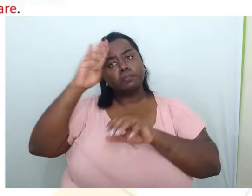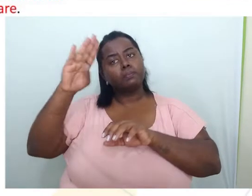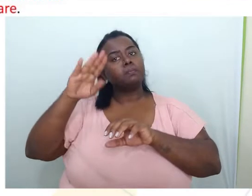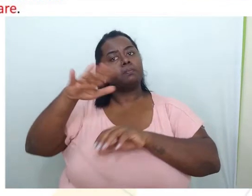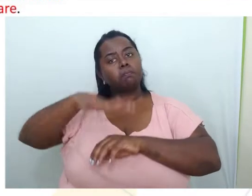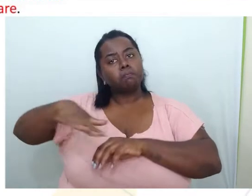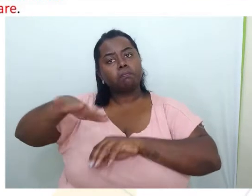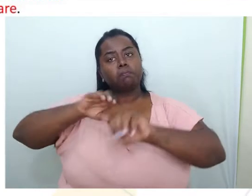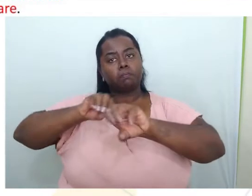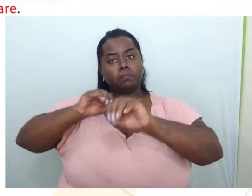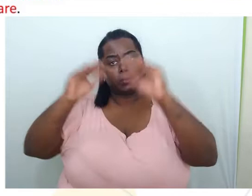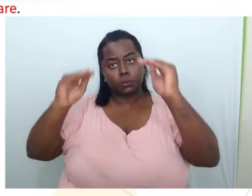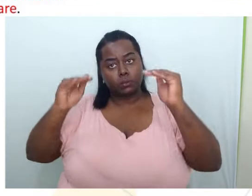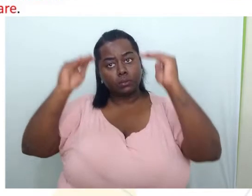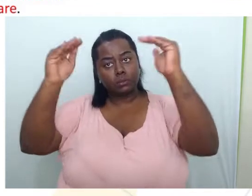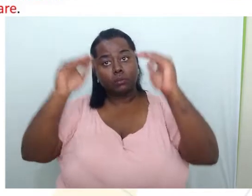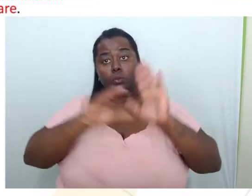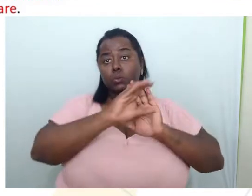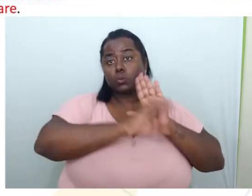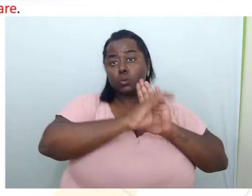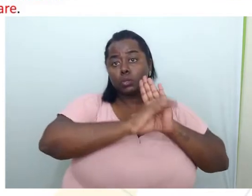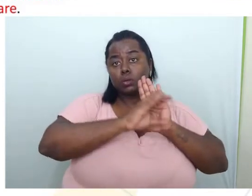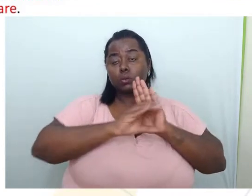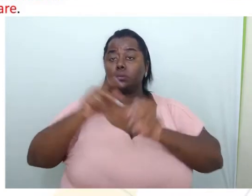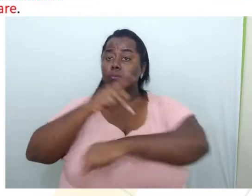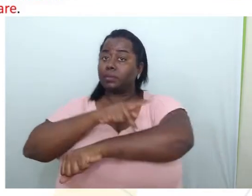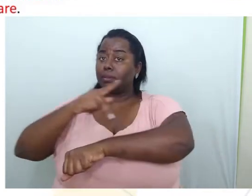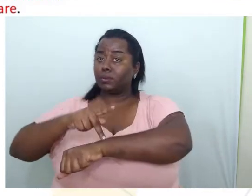higher education the curriculum and its pedagogy there's a difference between